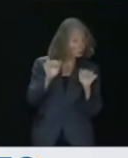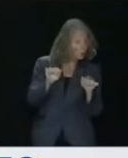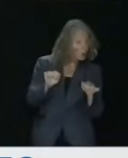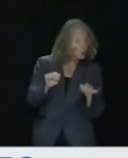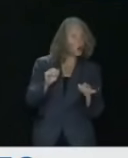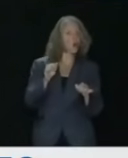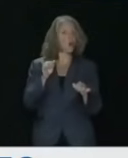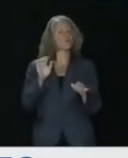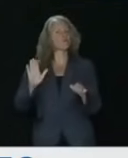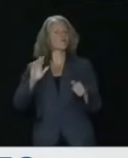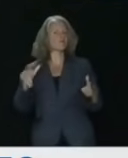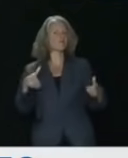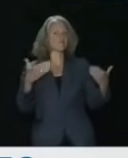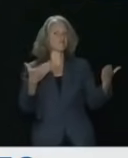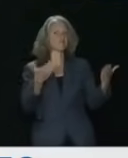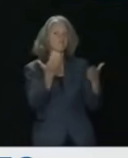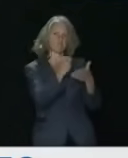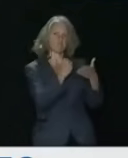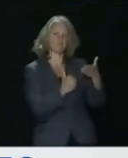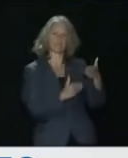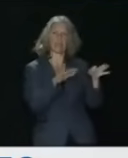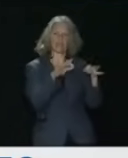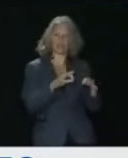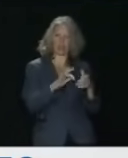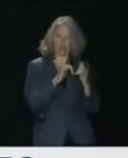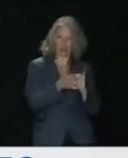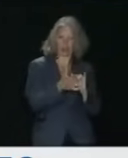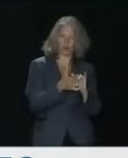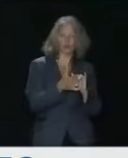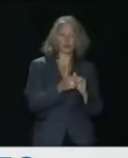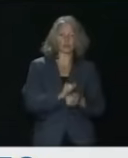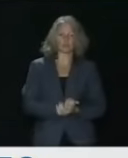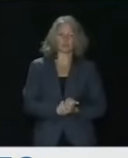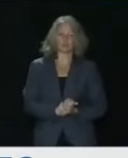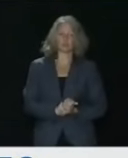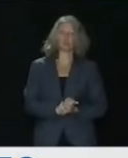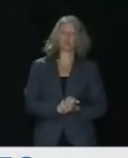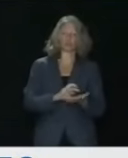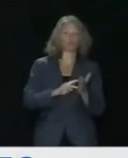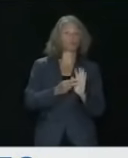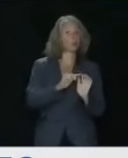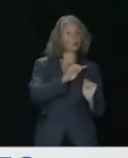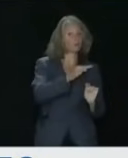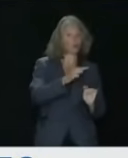INTERCHANGEABILITY OF AUTHORIZED